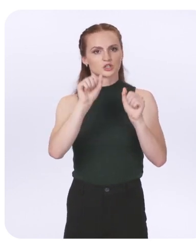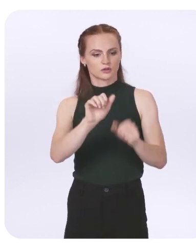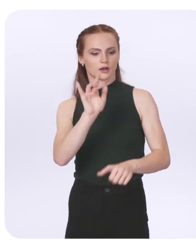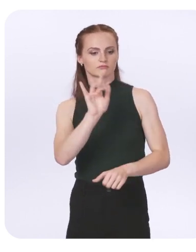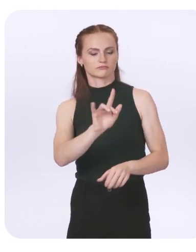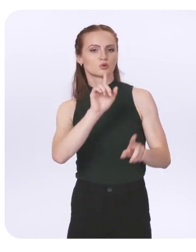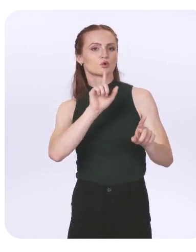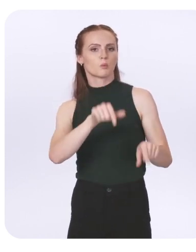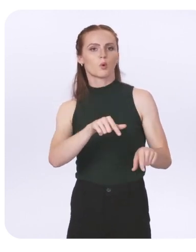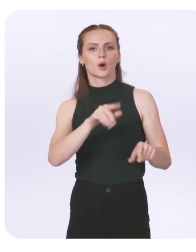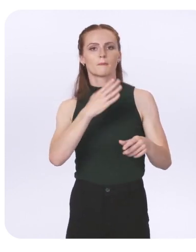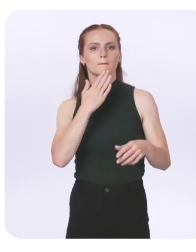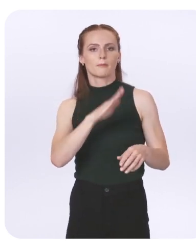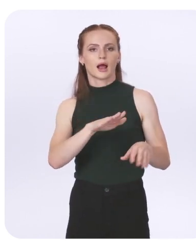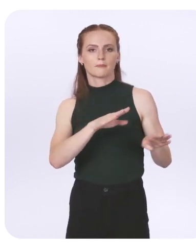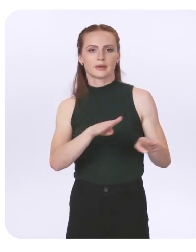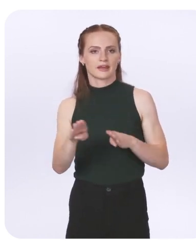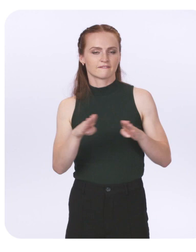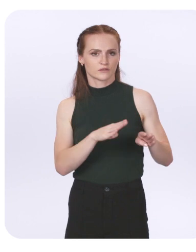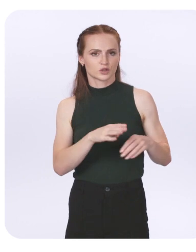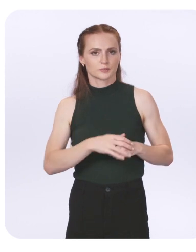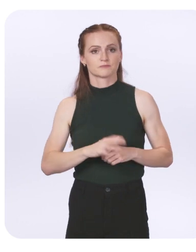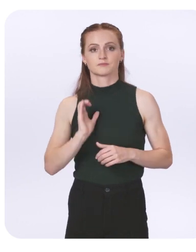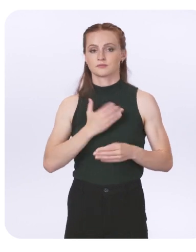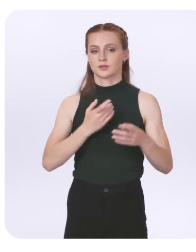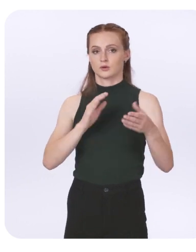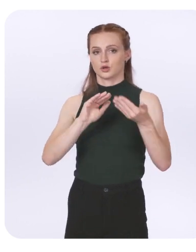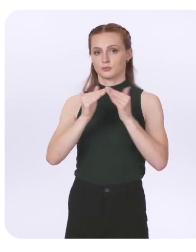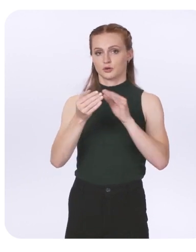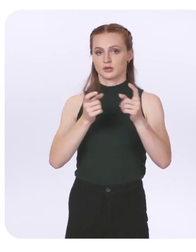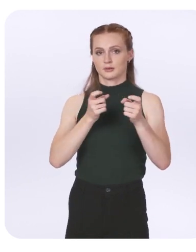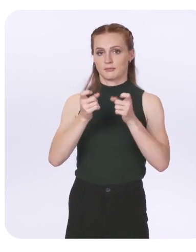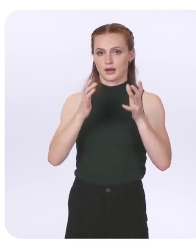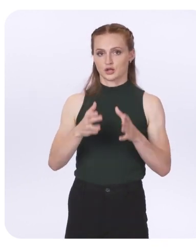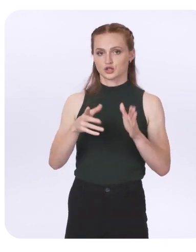Our community manager then reviews those reports for breaches of our terms